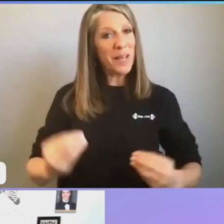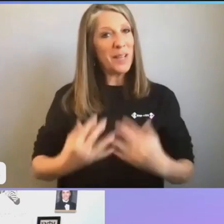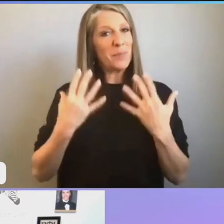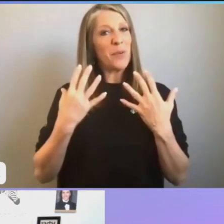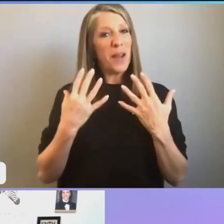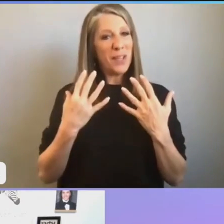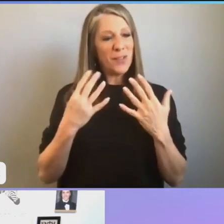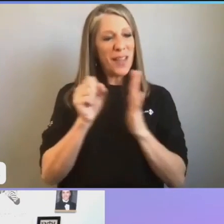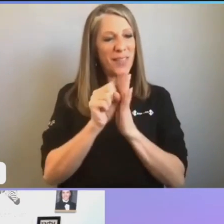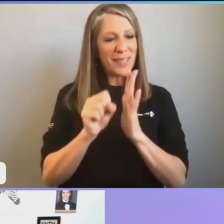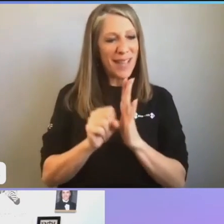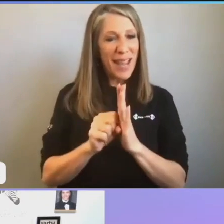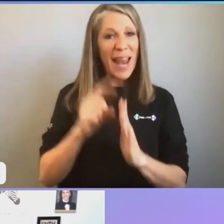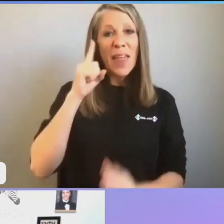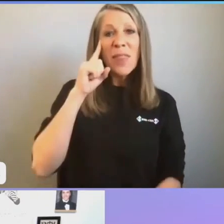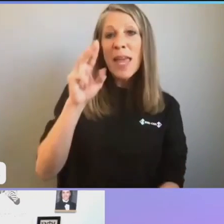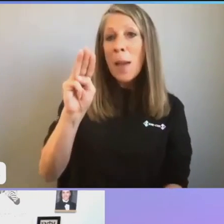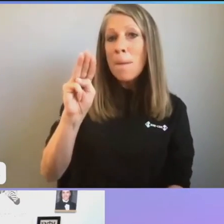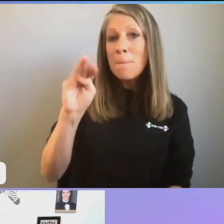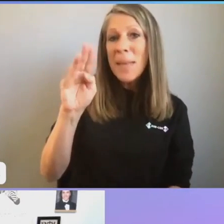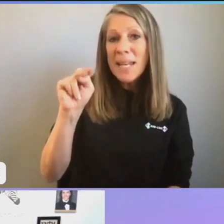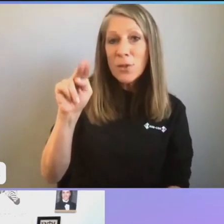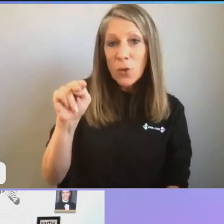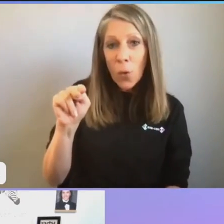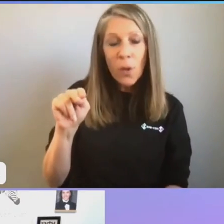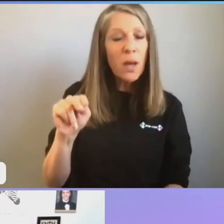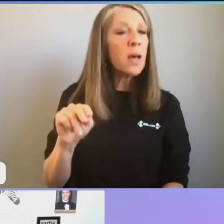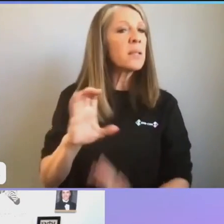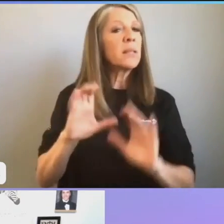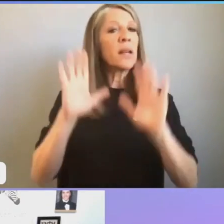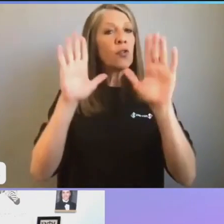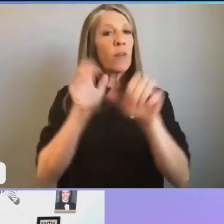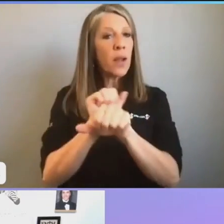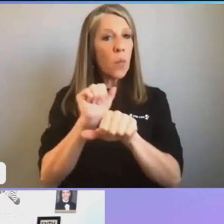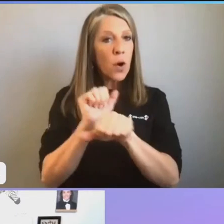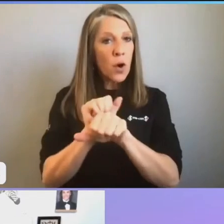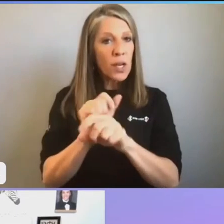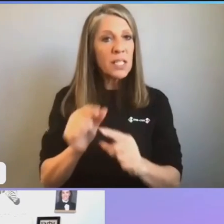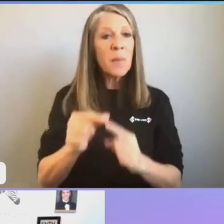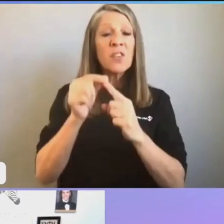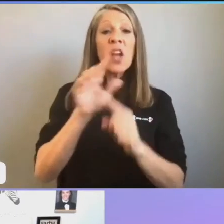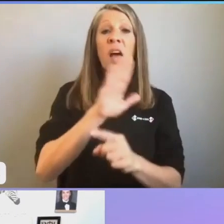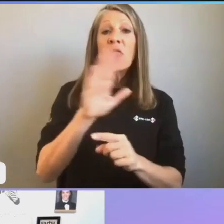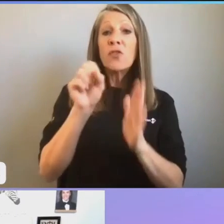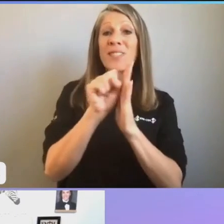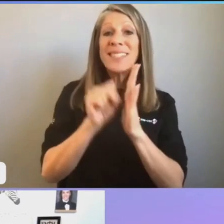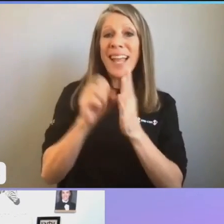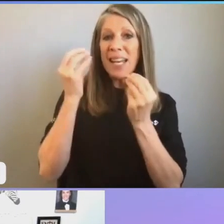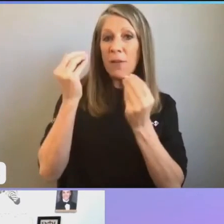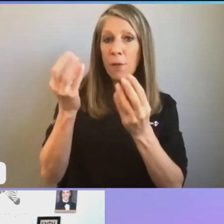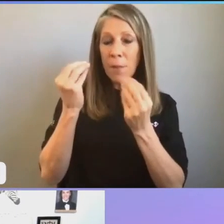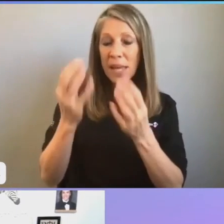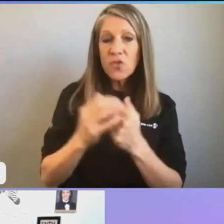this project in LA is 25% of the voters in that state, and I think they've been an inspiration around the state.